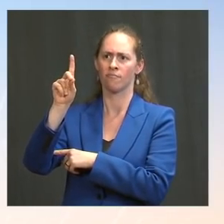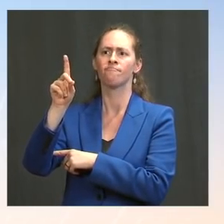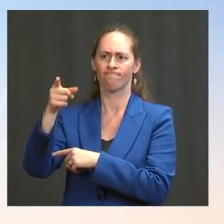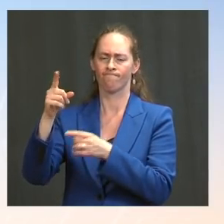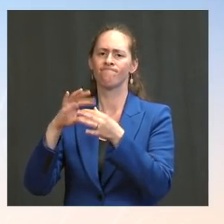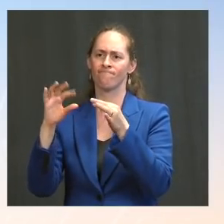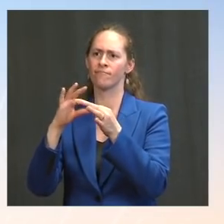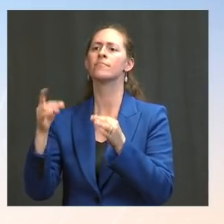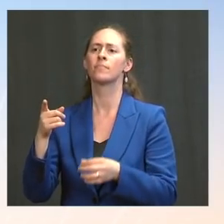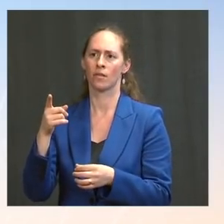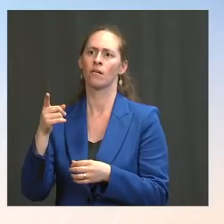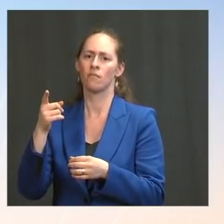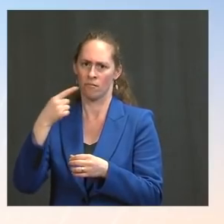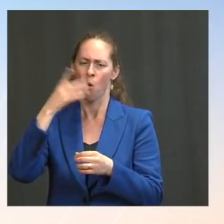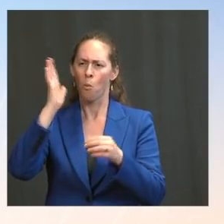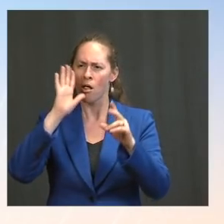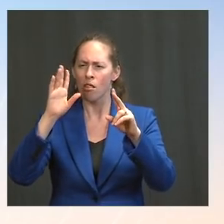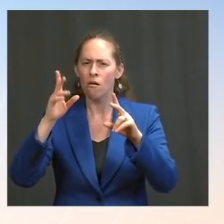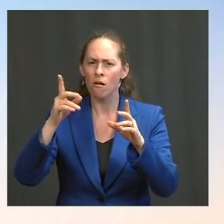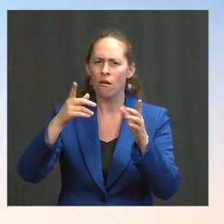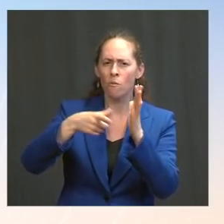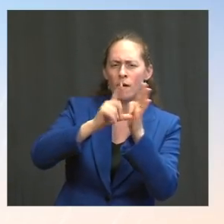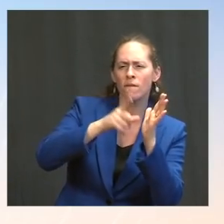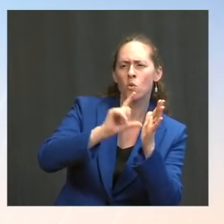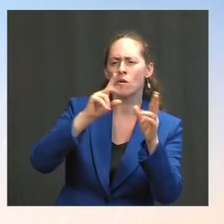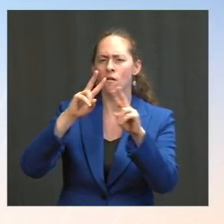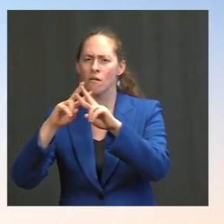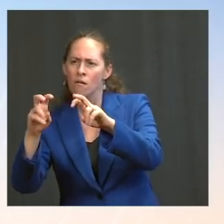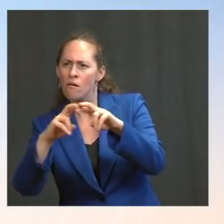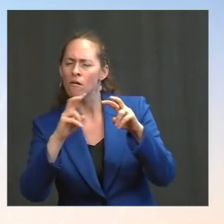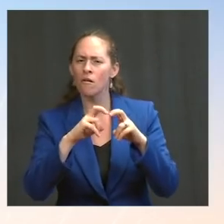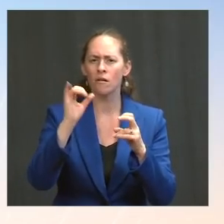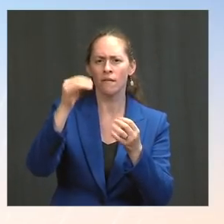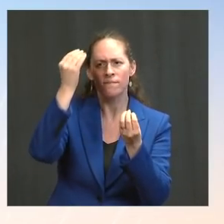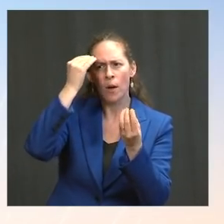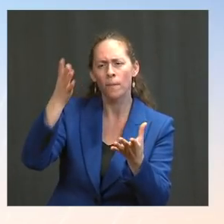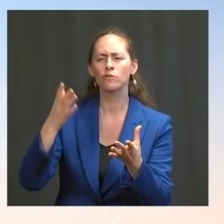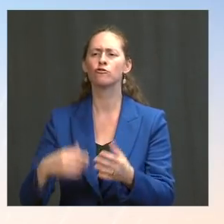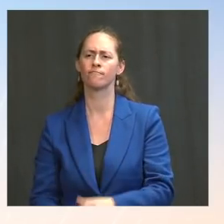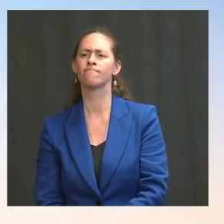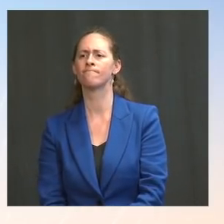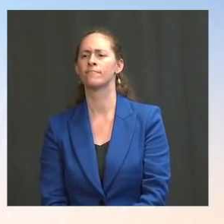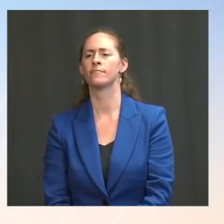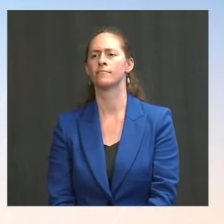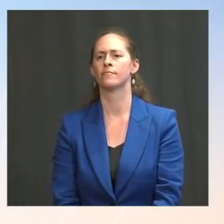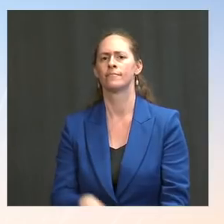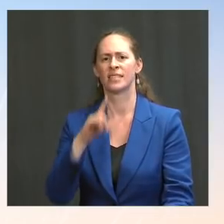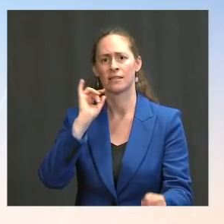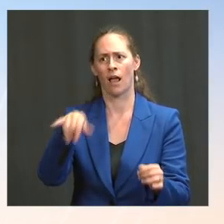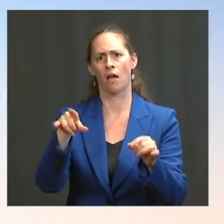And that is what's ongoing, and he feels that's an important step forward in delivering on that discussion. The Press: And then, secondly,